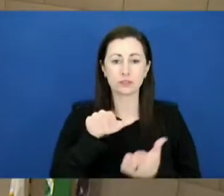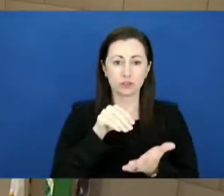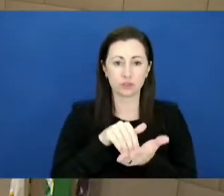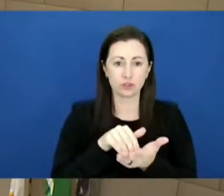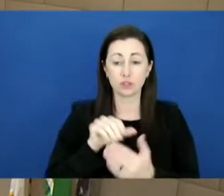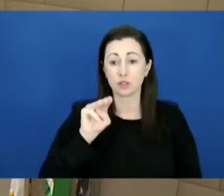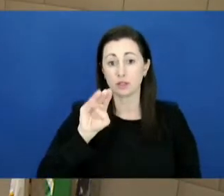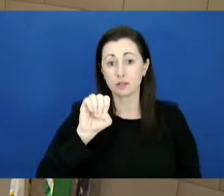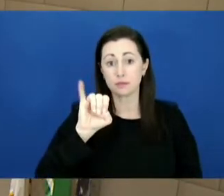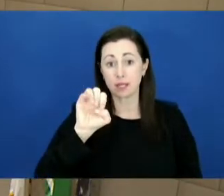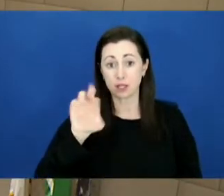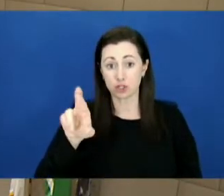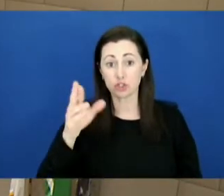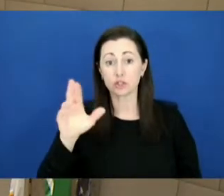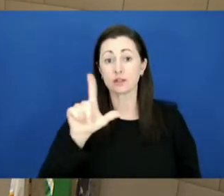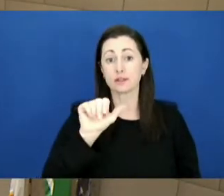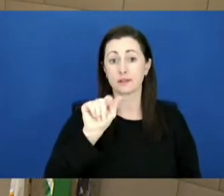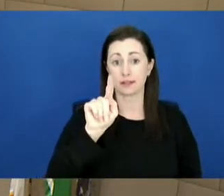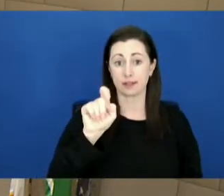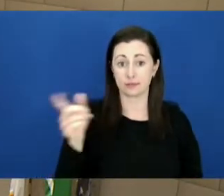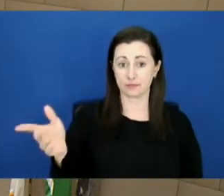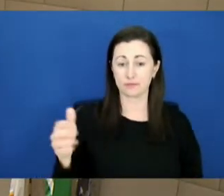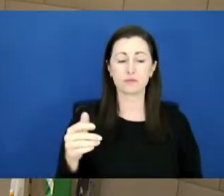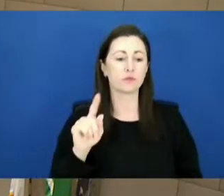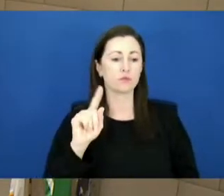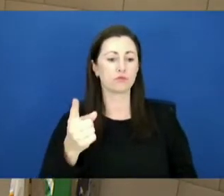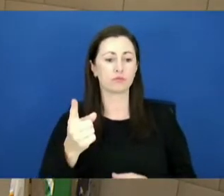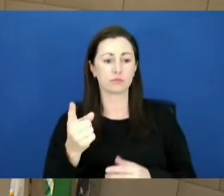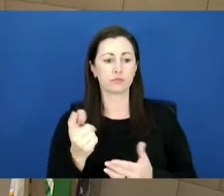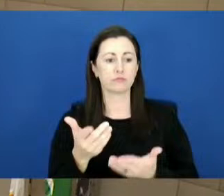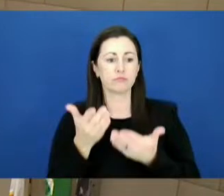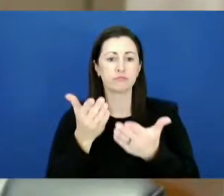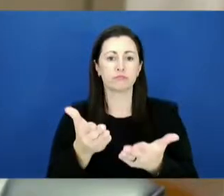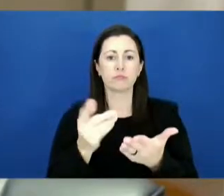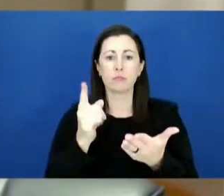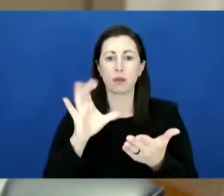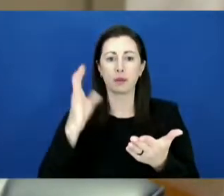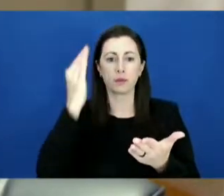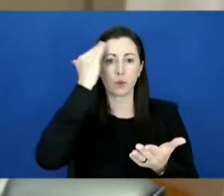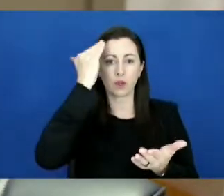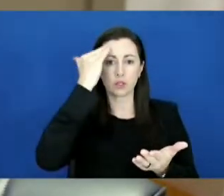TYVOLA SENIOR CENTER, COMMISSIONER MEIER AND COMMISSIONER LEAKE, COMMISSIONER